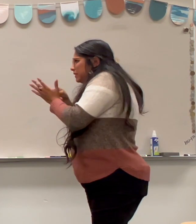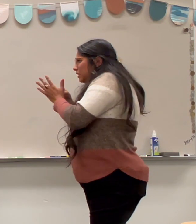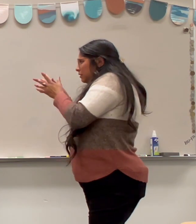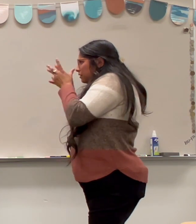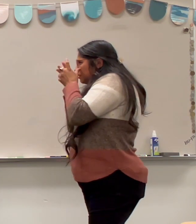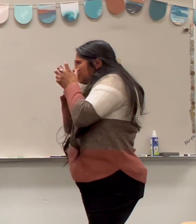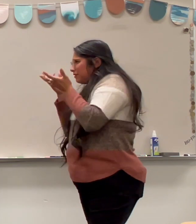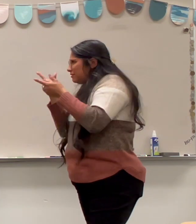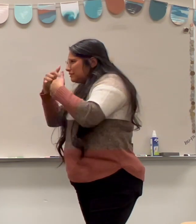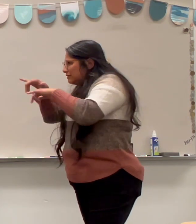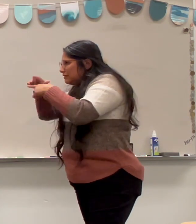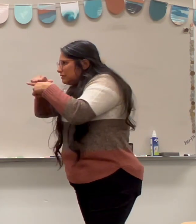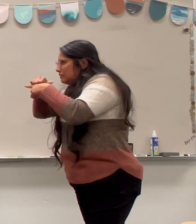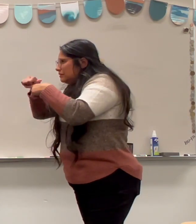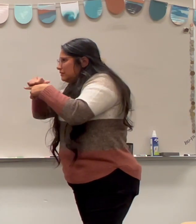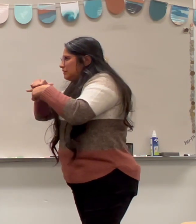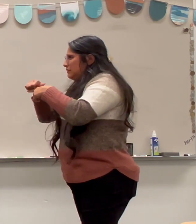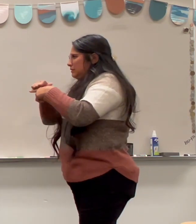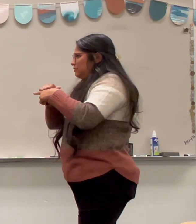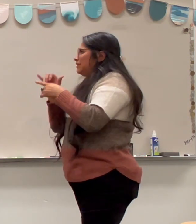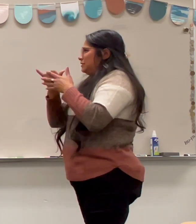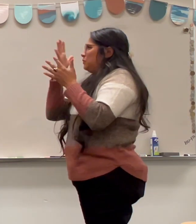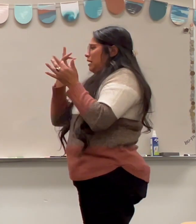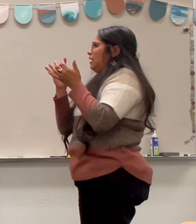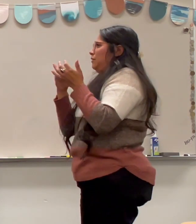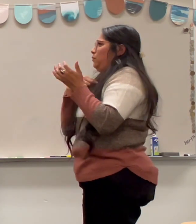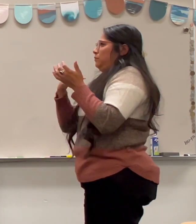I'm working with elder with elementary kids and so there's just learning and developing